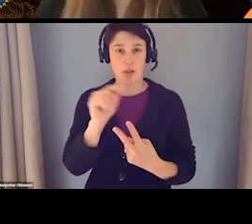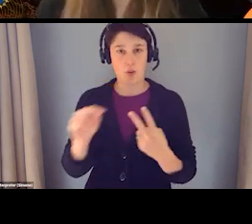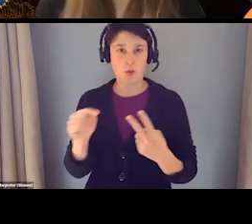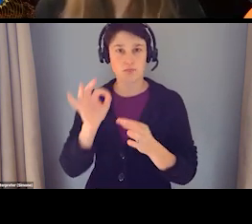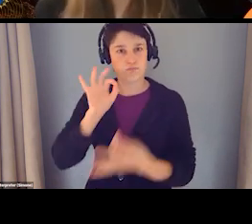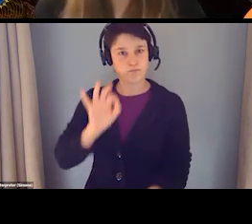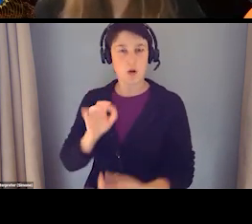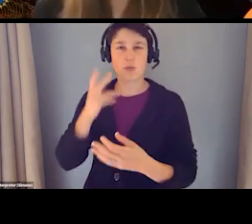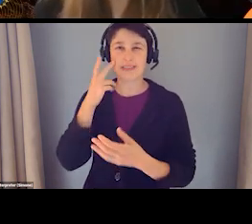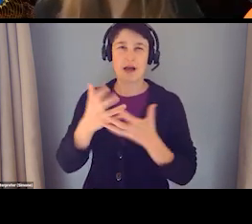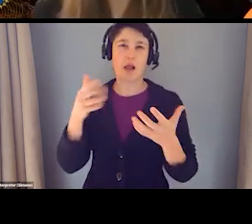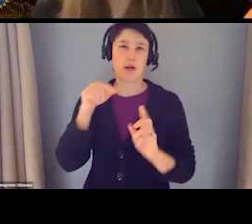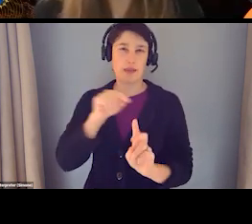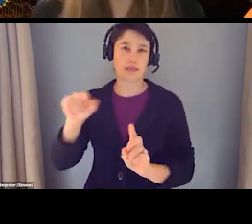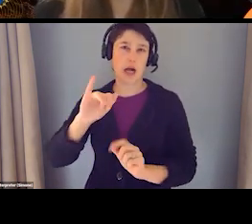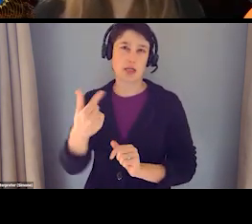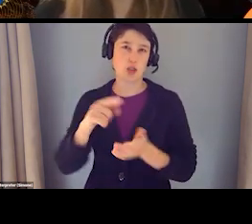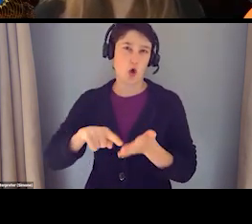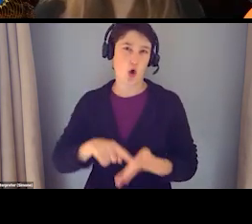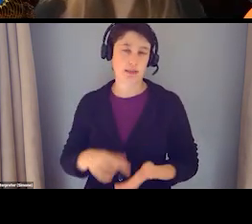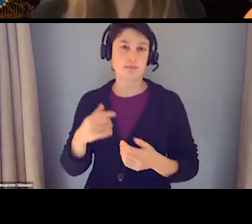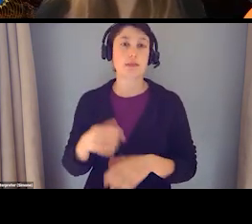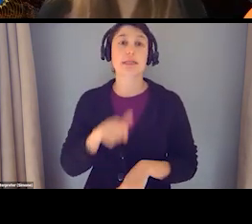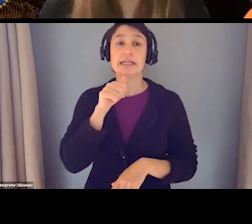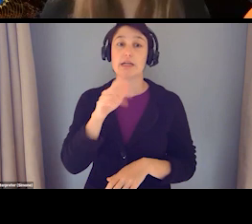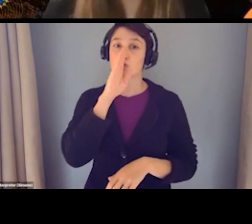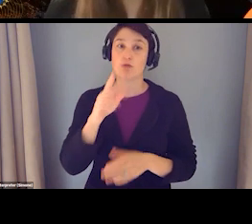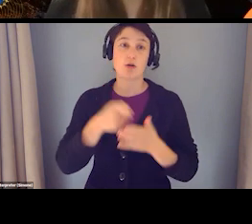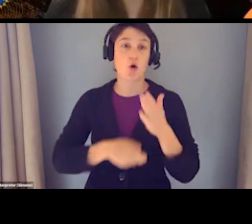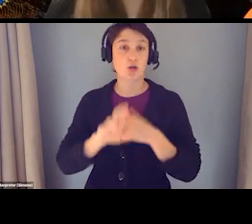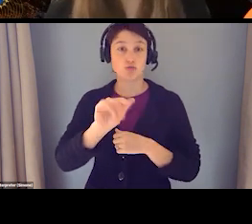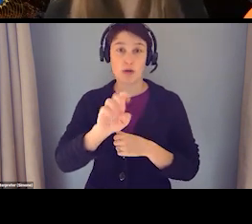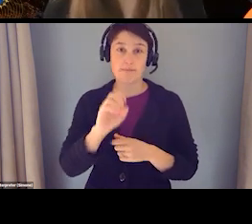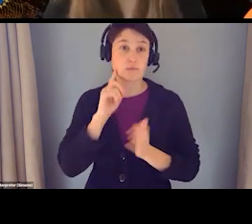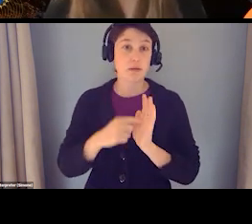Indirect cost rates, if you have an indirect agreement that fluctuates over the life